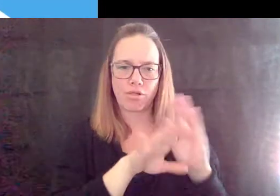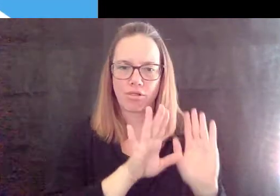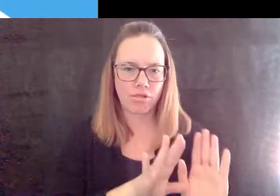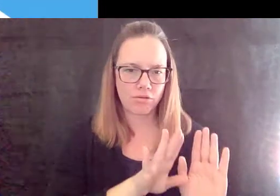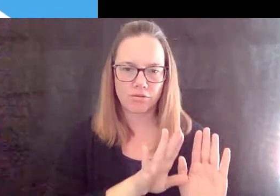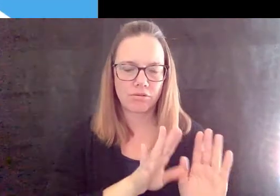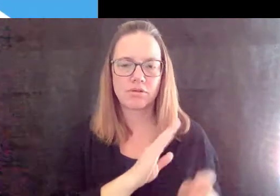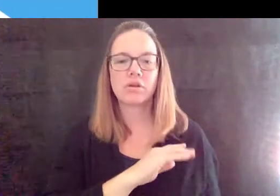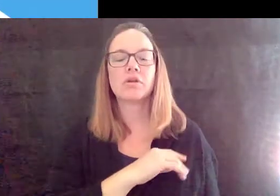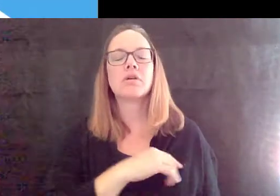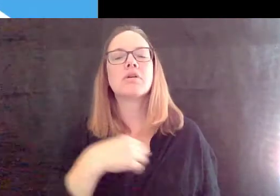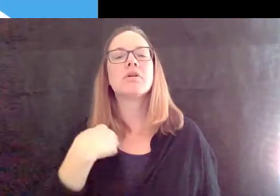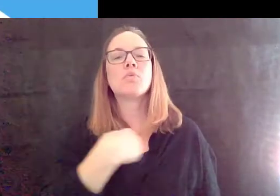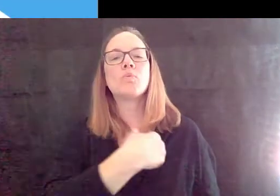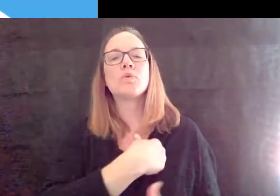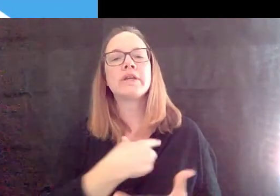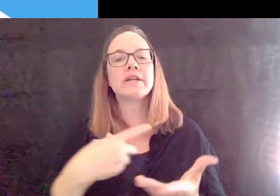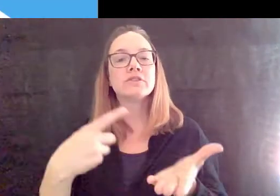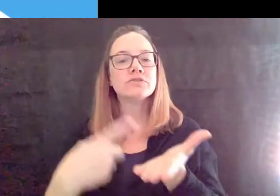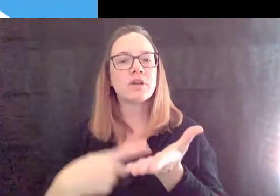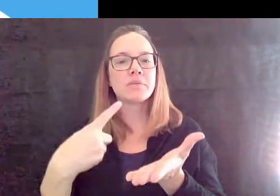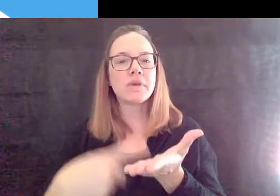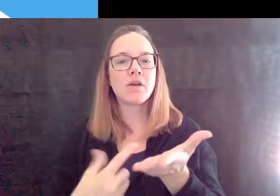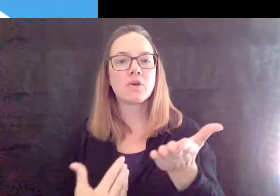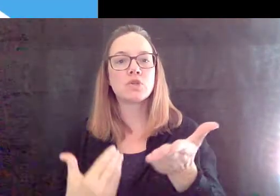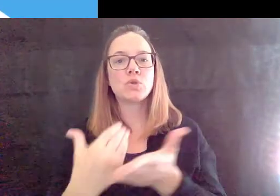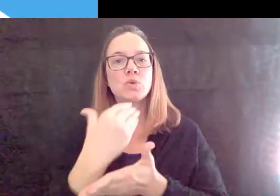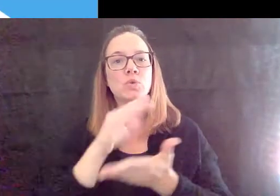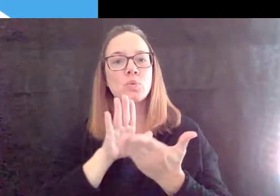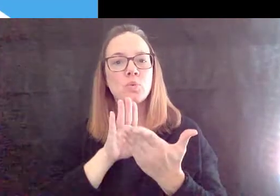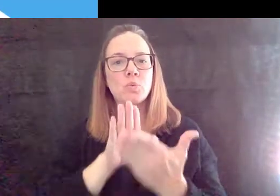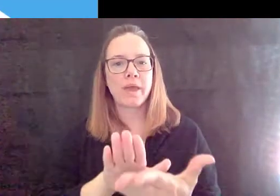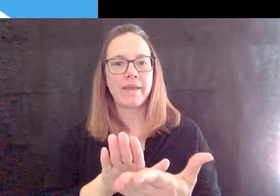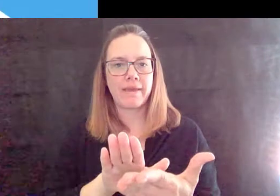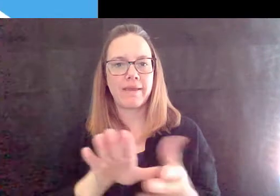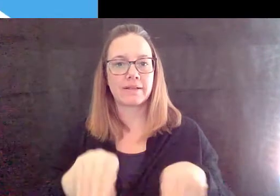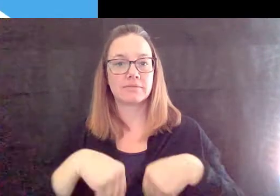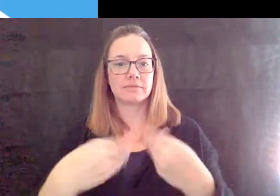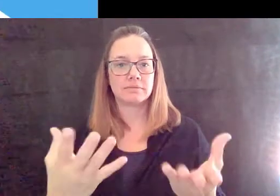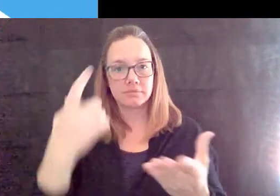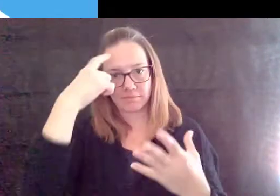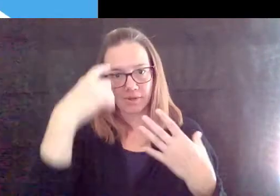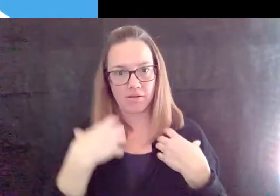We're talking about really a new way of delivering mental health